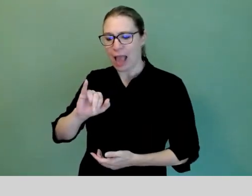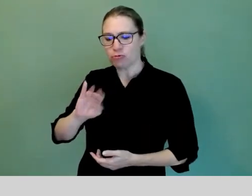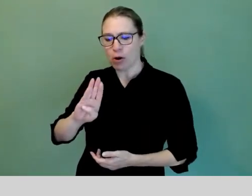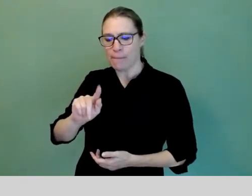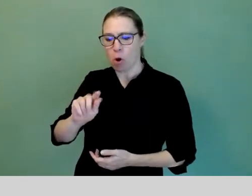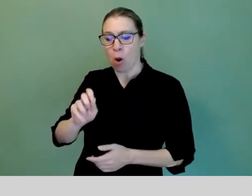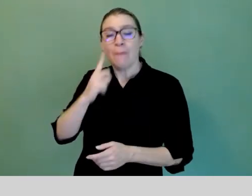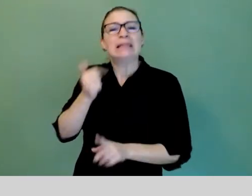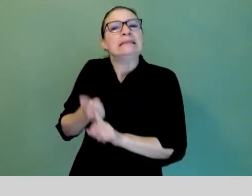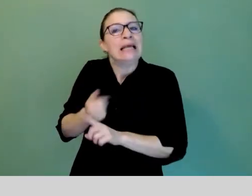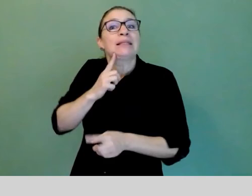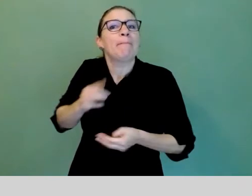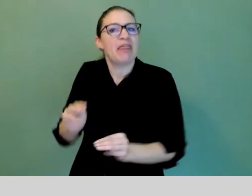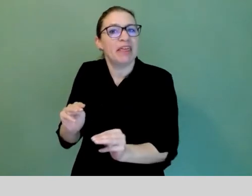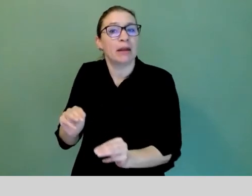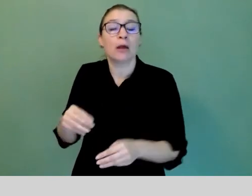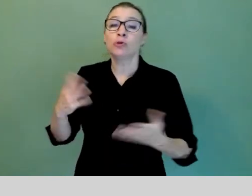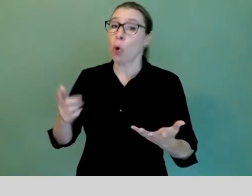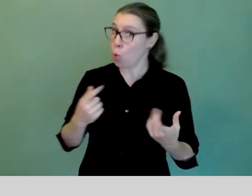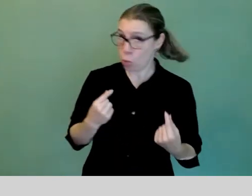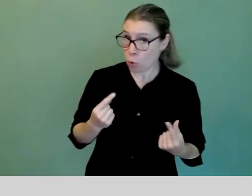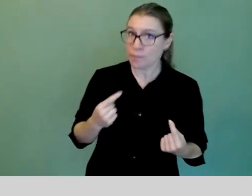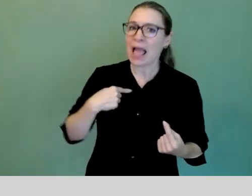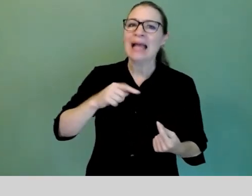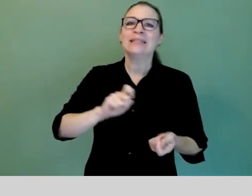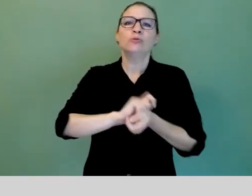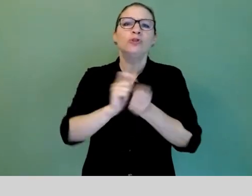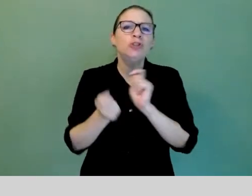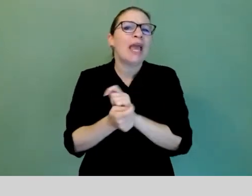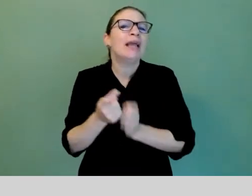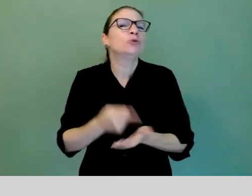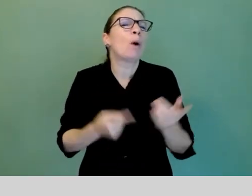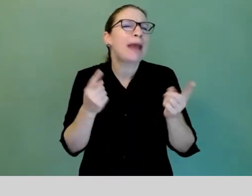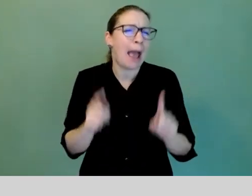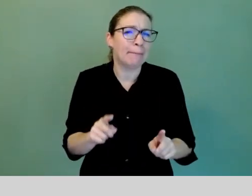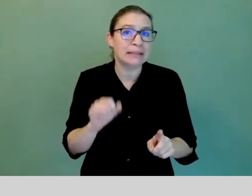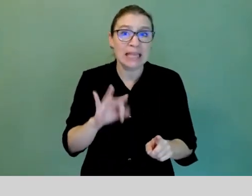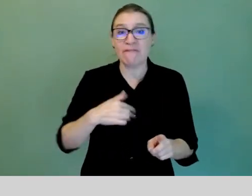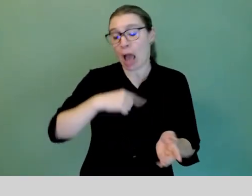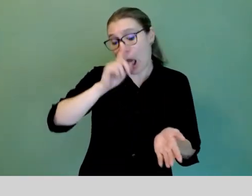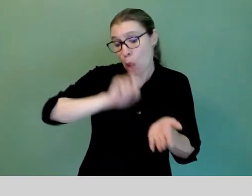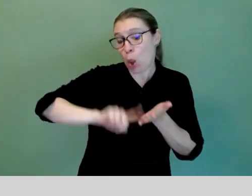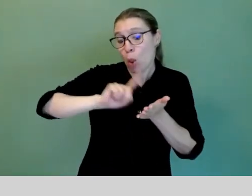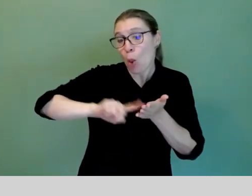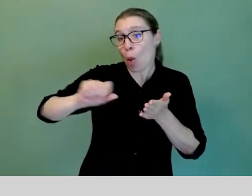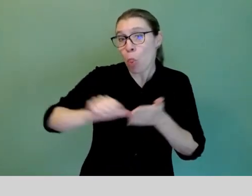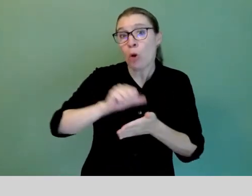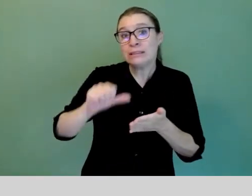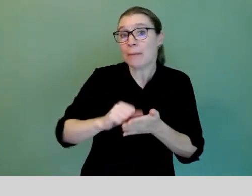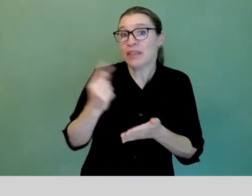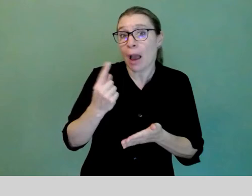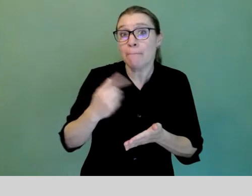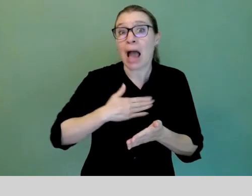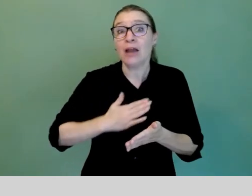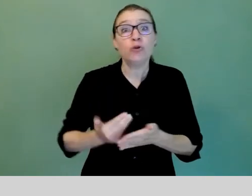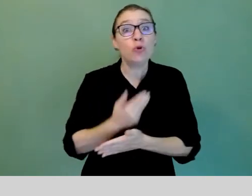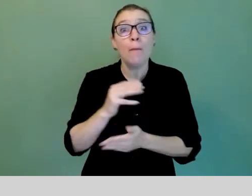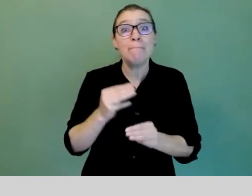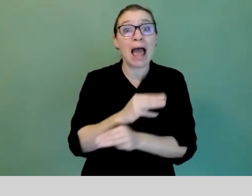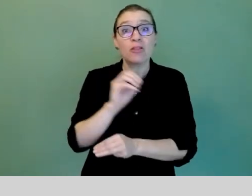What I need to do here is to change what happens when I look things up on my NewMath object so that it passes those attribute lookups